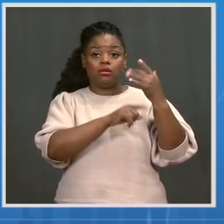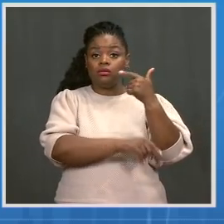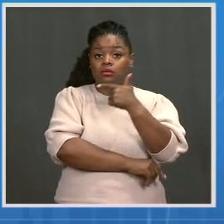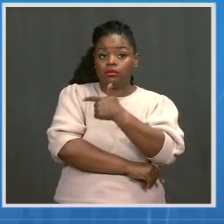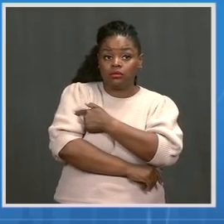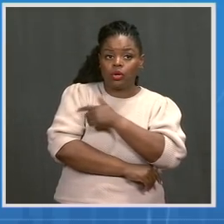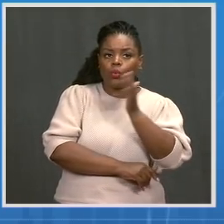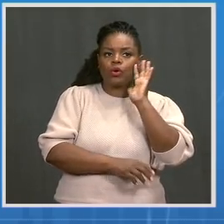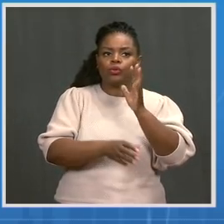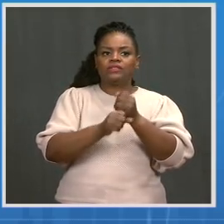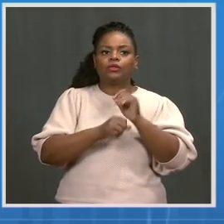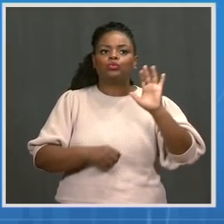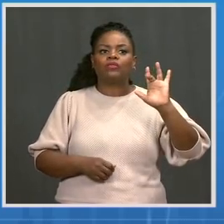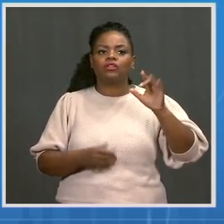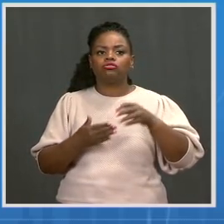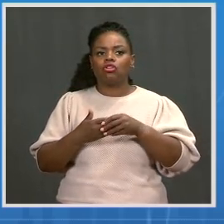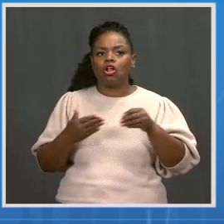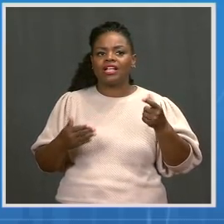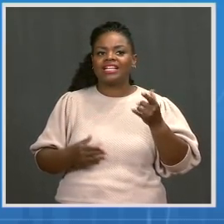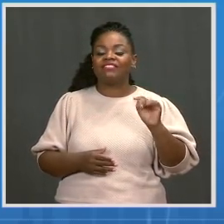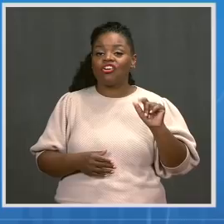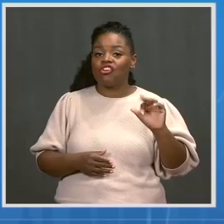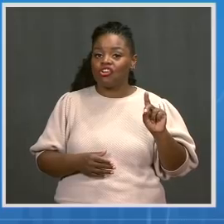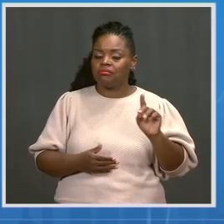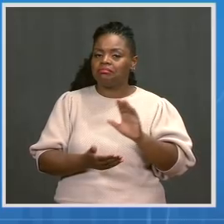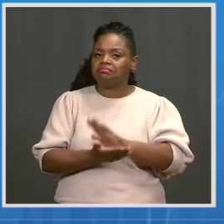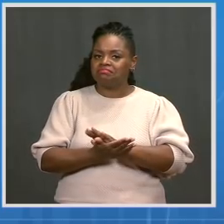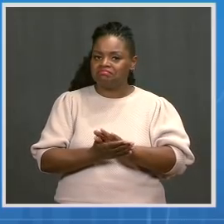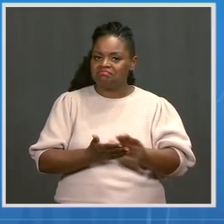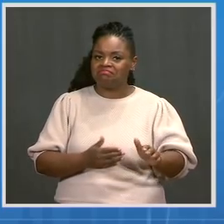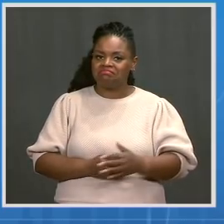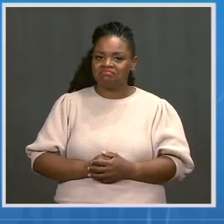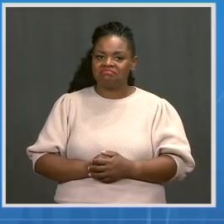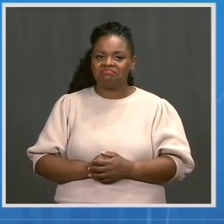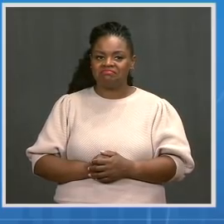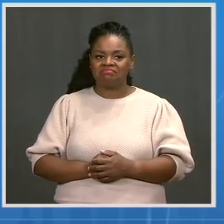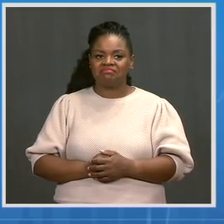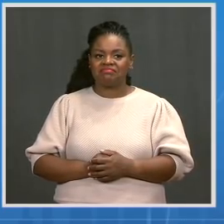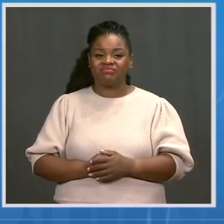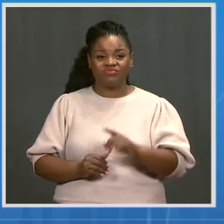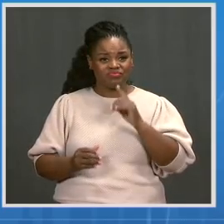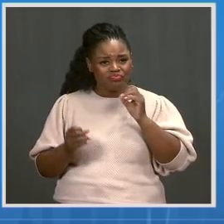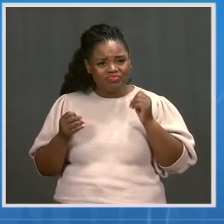Third, we also know that misinformation continues to be rampant on many online platforms that young people visit,